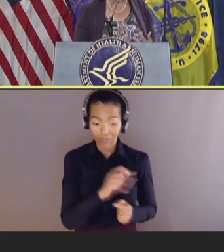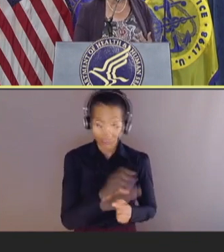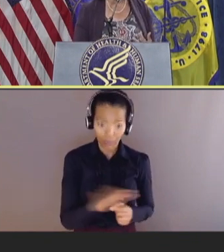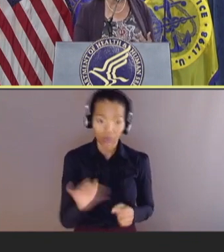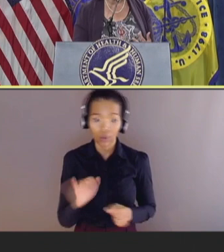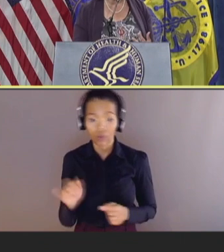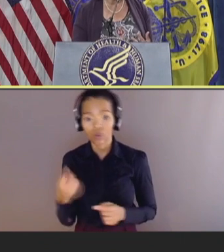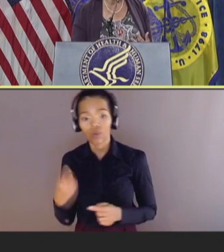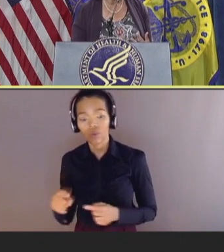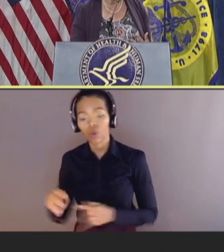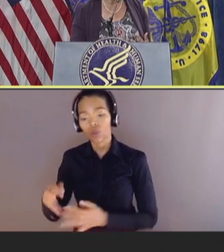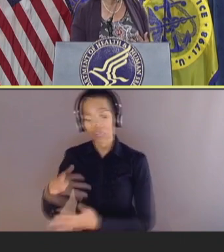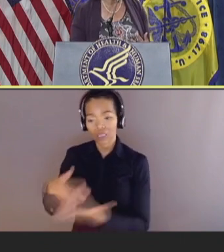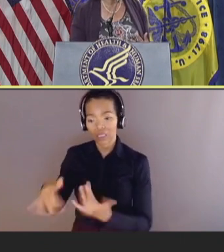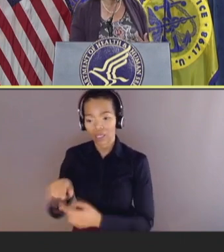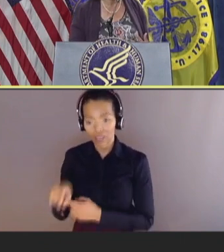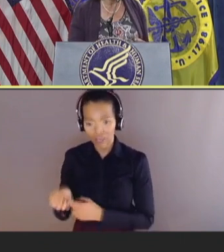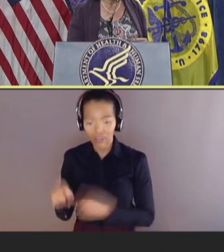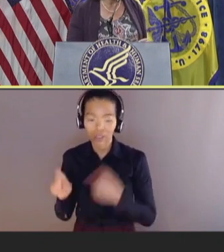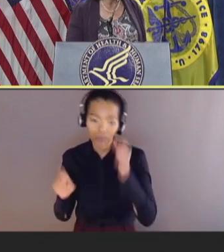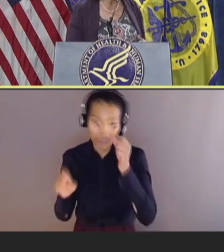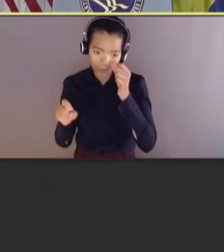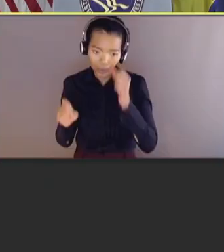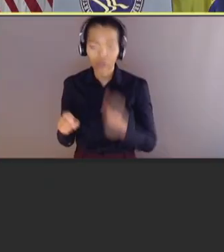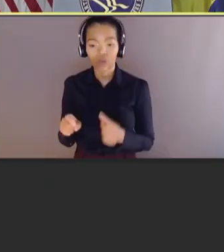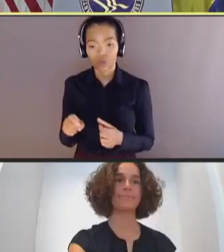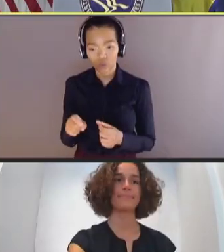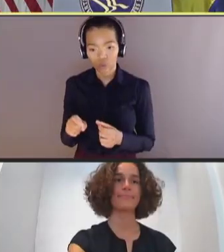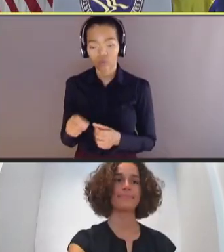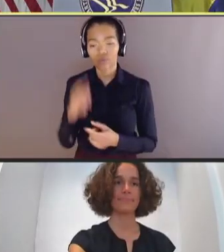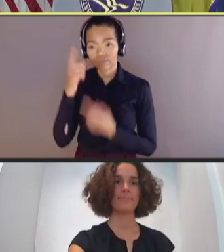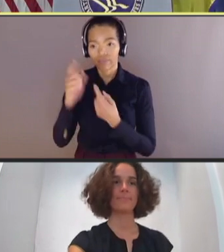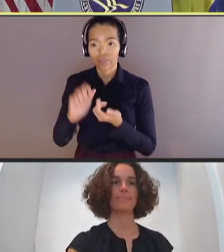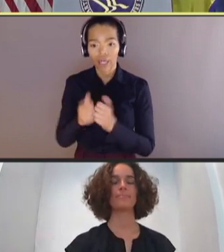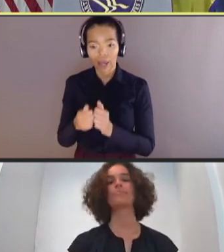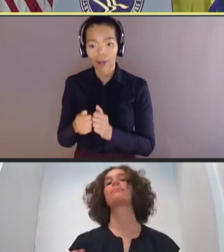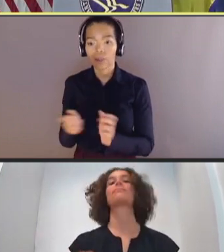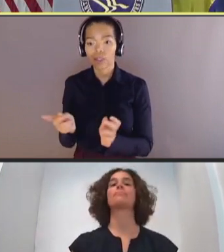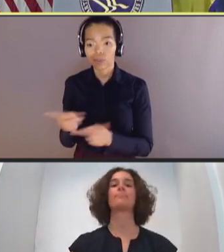that we need to be concerned about. There's a number of other costs that we need to